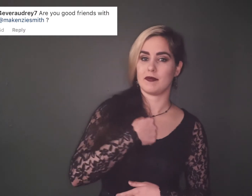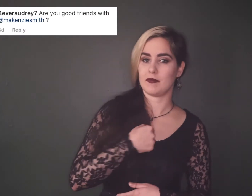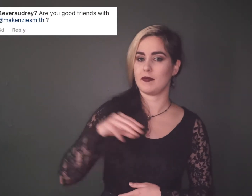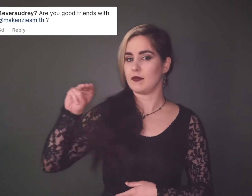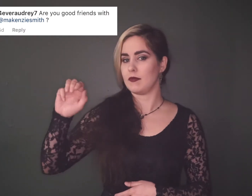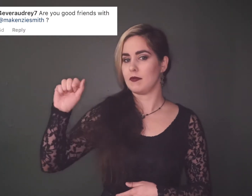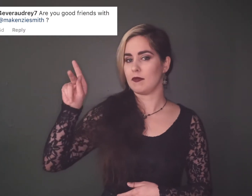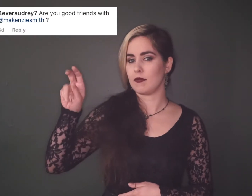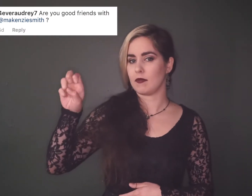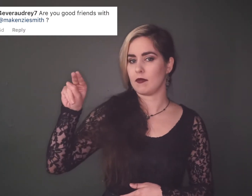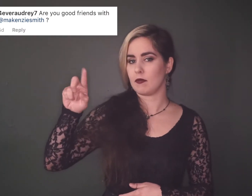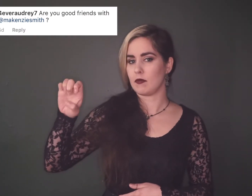Are you good friends with McKenzie Smith?